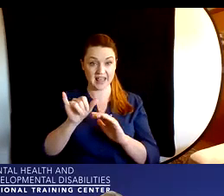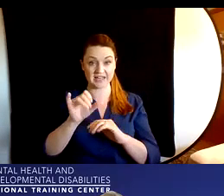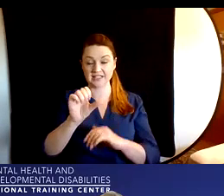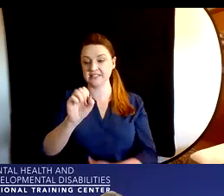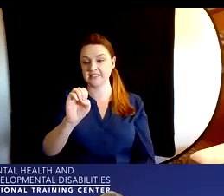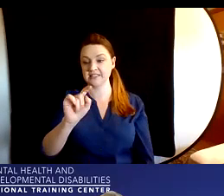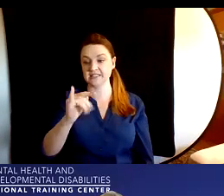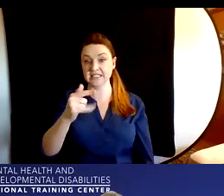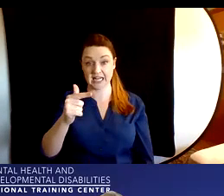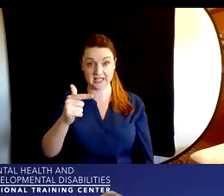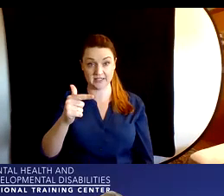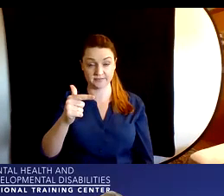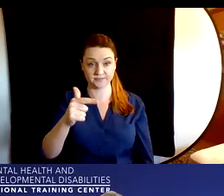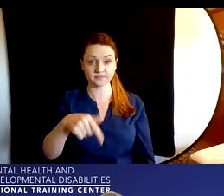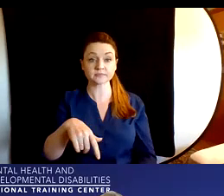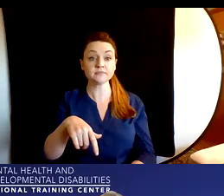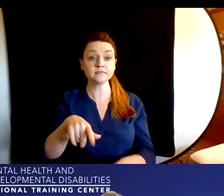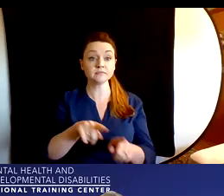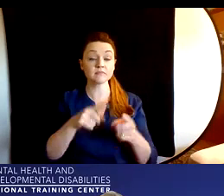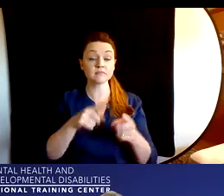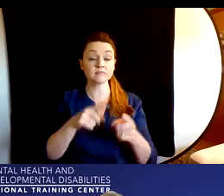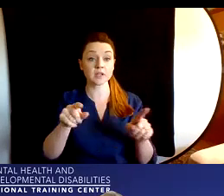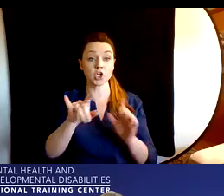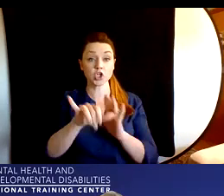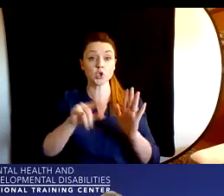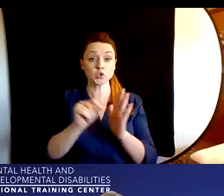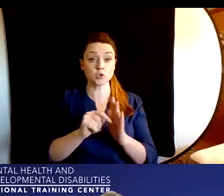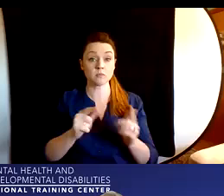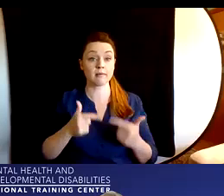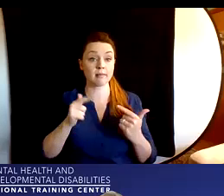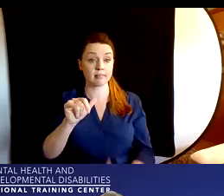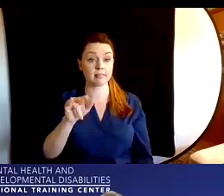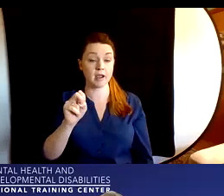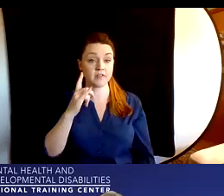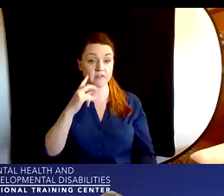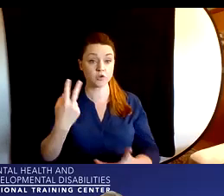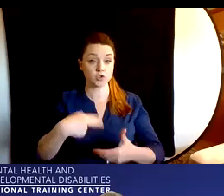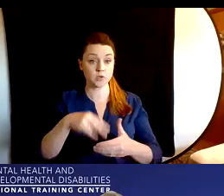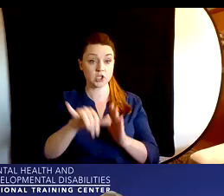The webinar is also being broadcast live on YouTube. If you are joining us on YouTube,